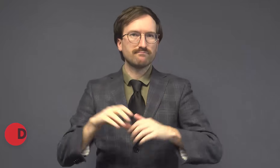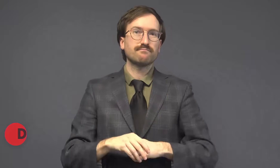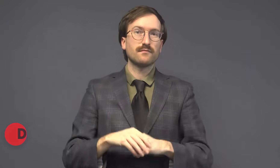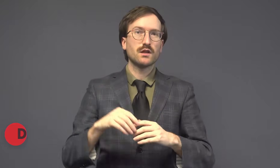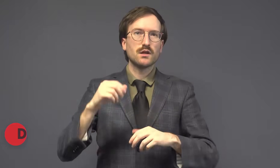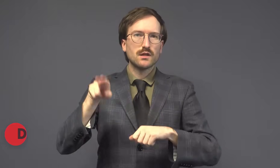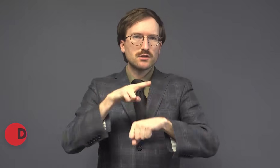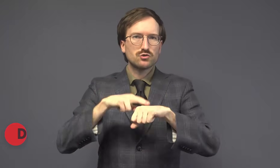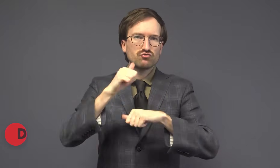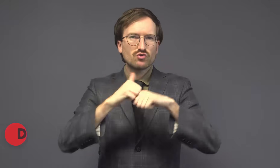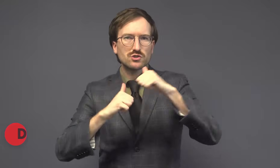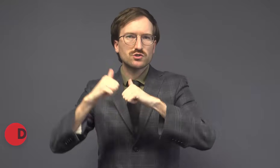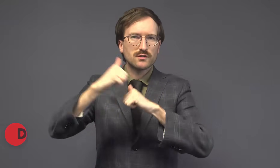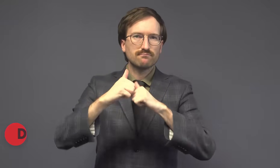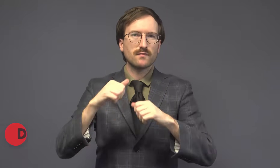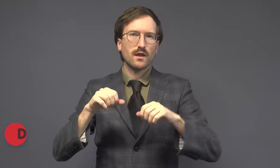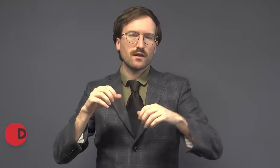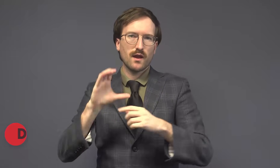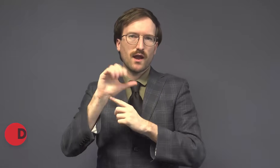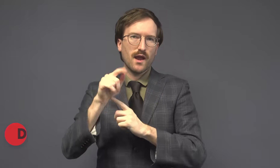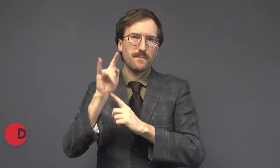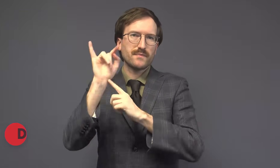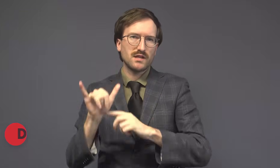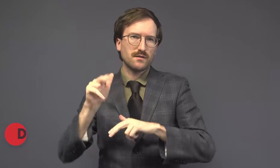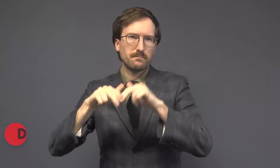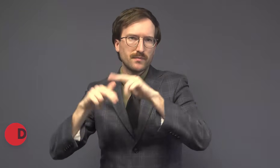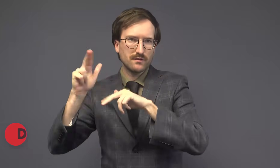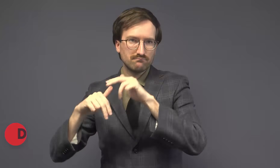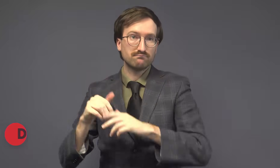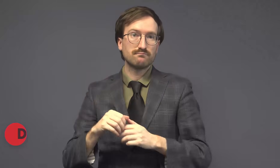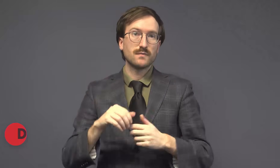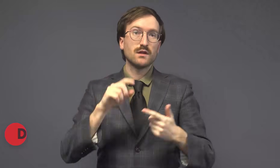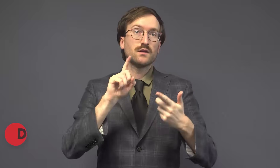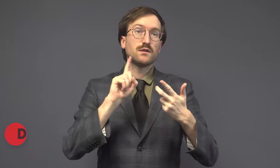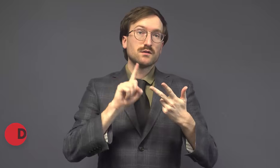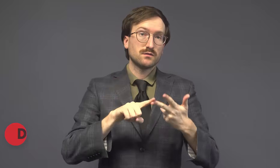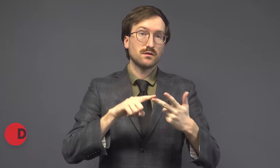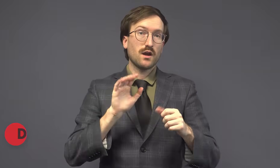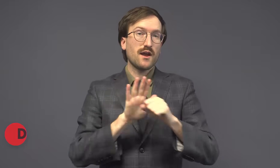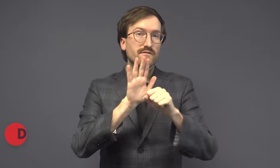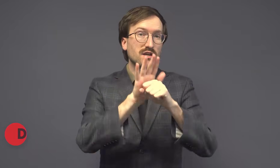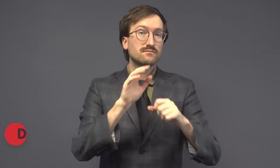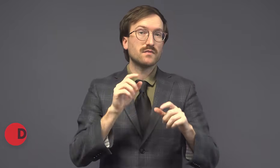national infrastructure and capacity building, advocate